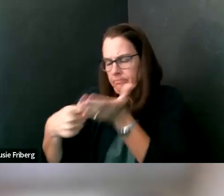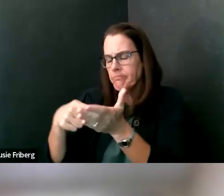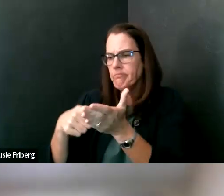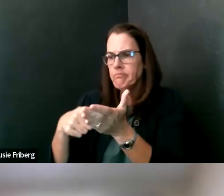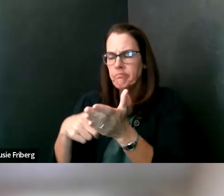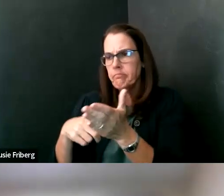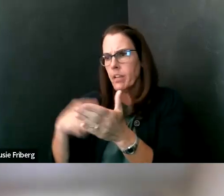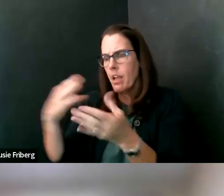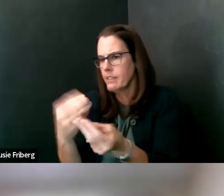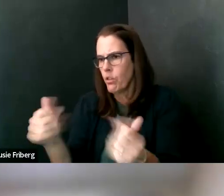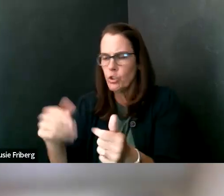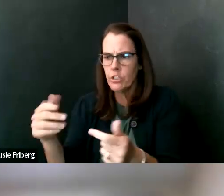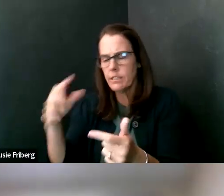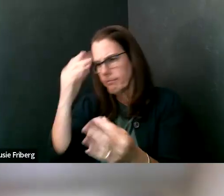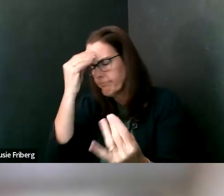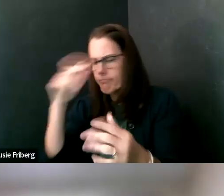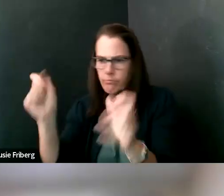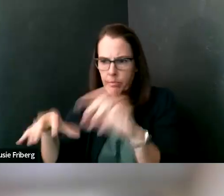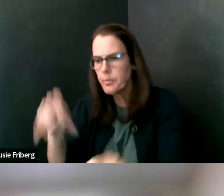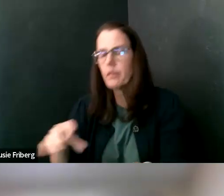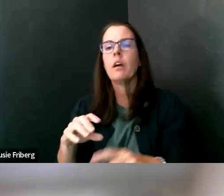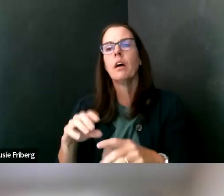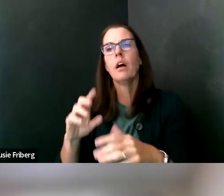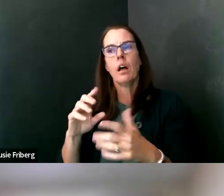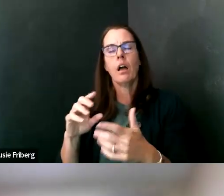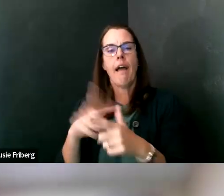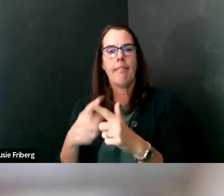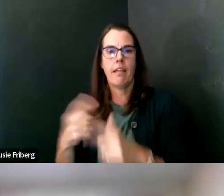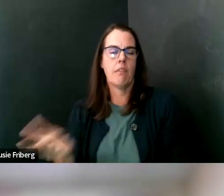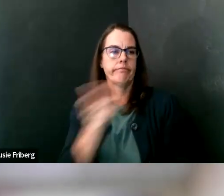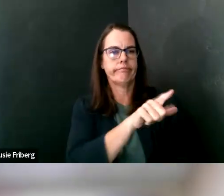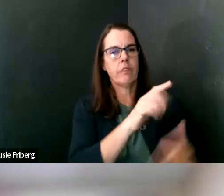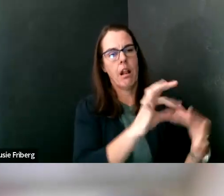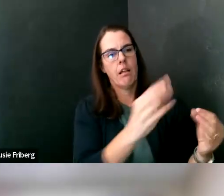I'll let Remy say a little bit more about that and then we'll be happy to take your questions.